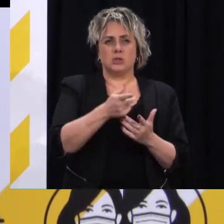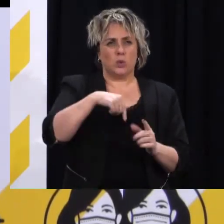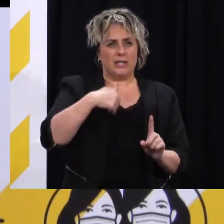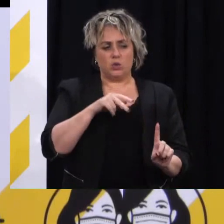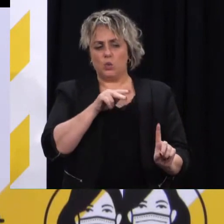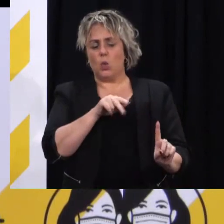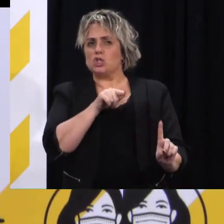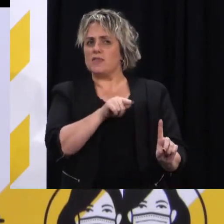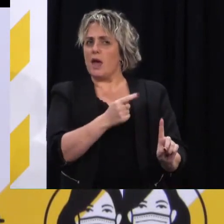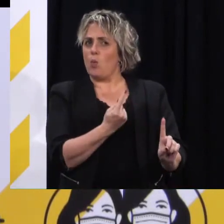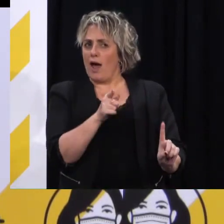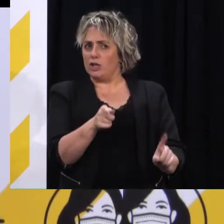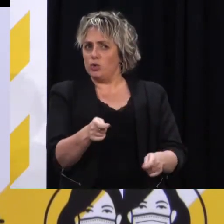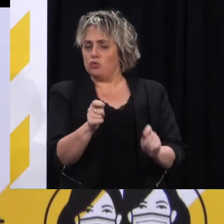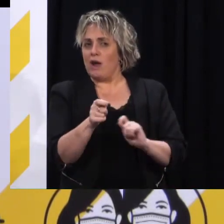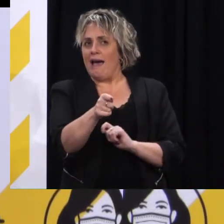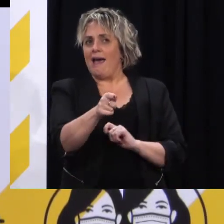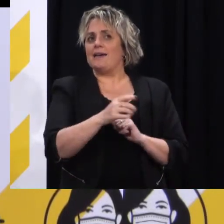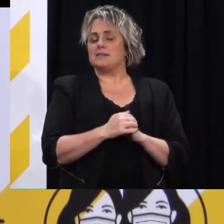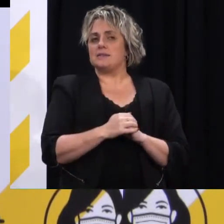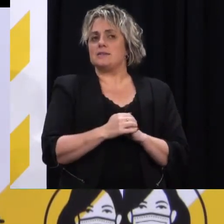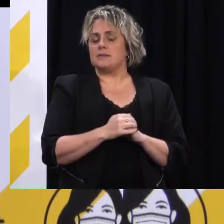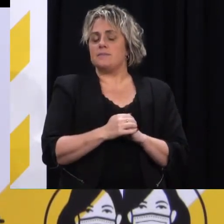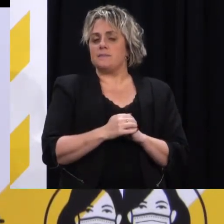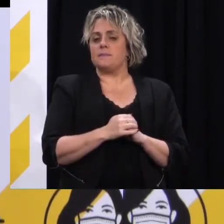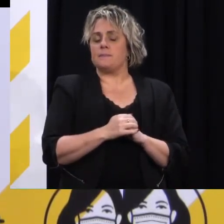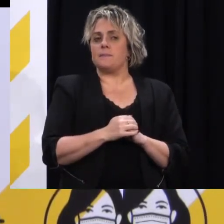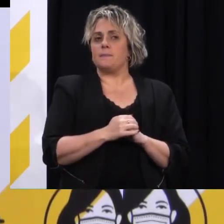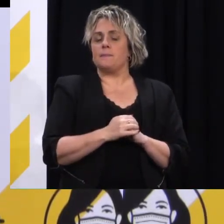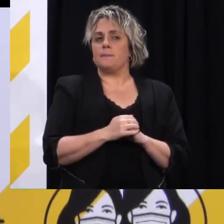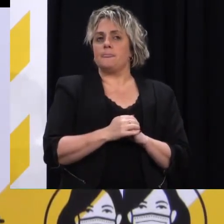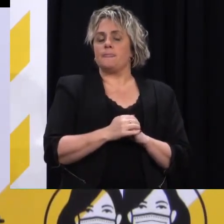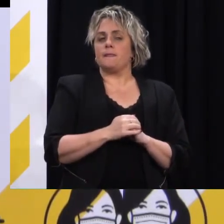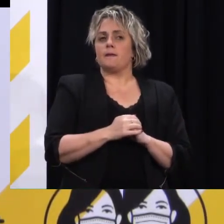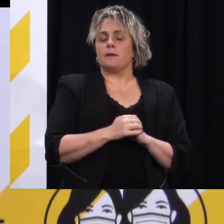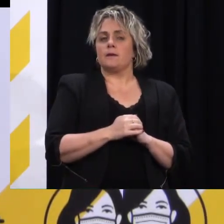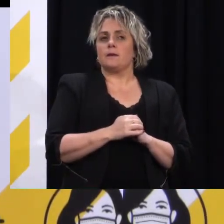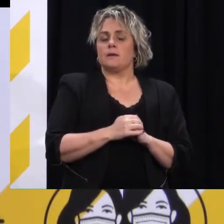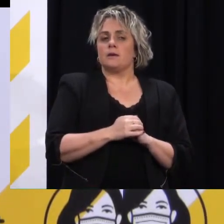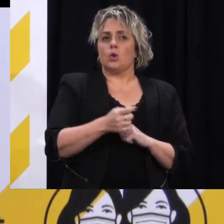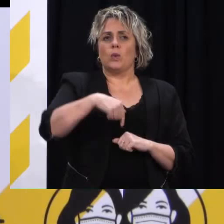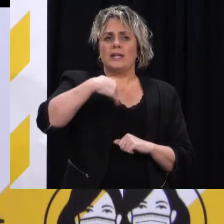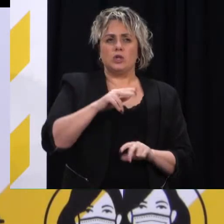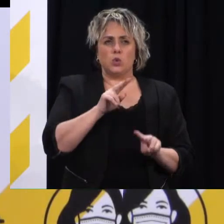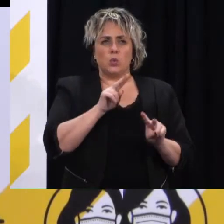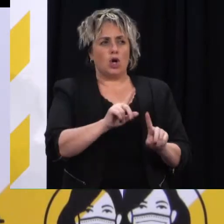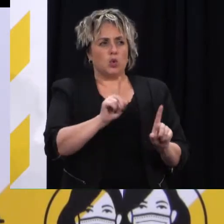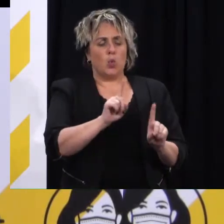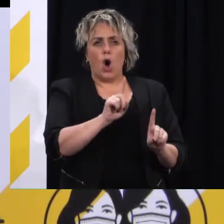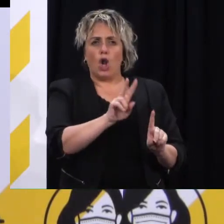here it in June. It is one for us to watch because there are